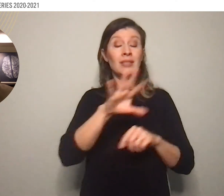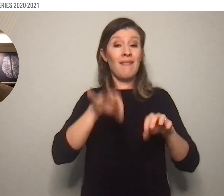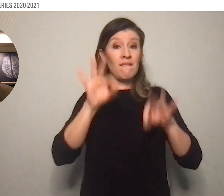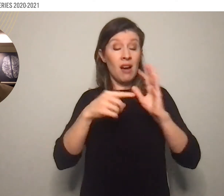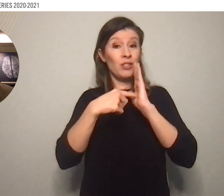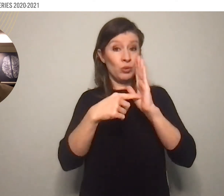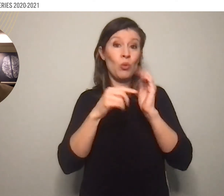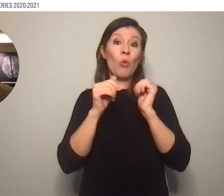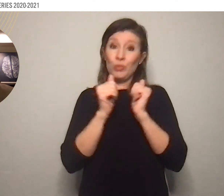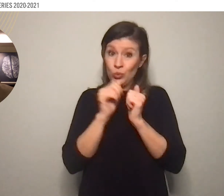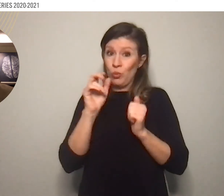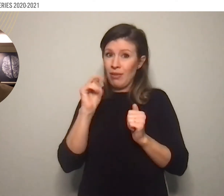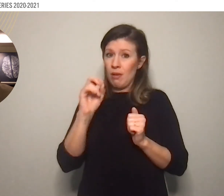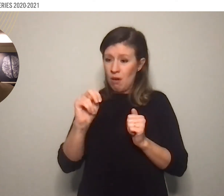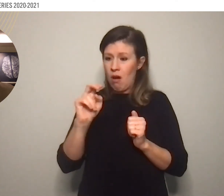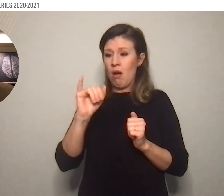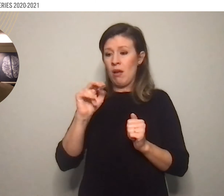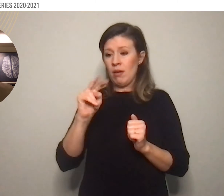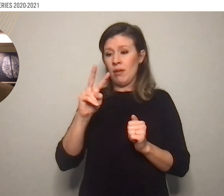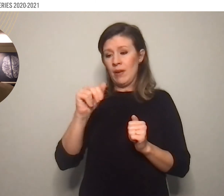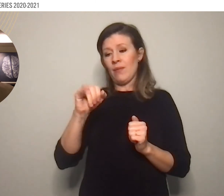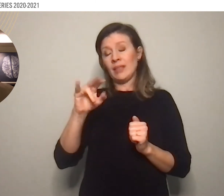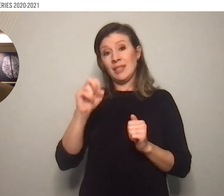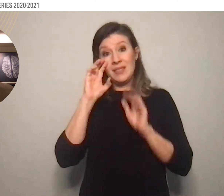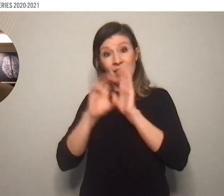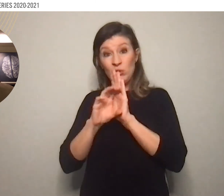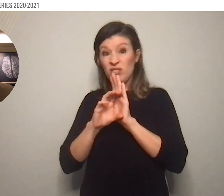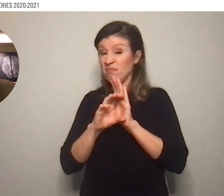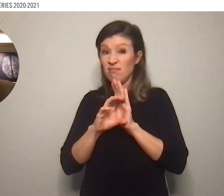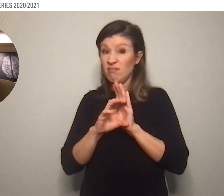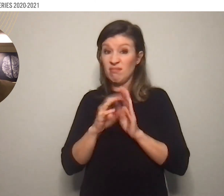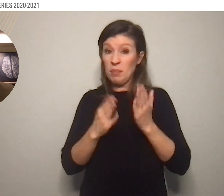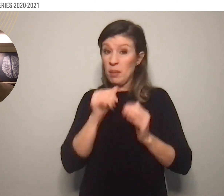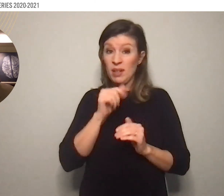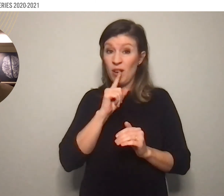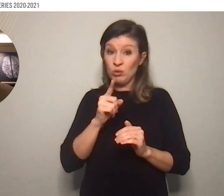with non-invasive imaging that, that doesn't have to be true and in fact is most likely often untrue.